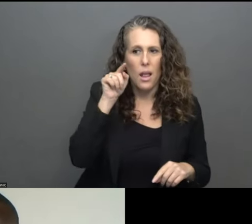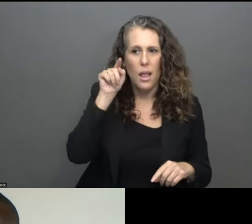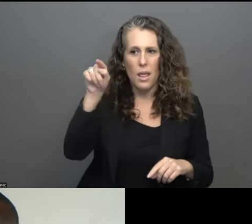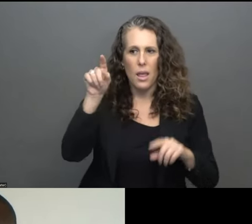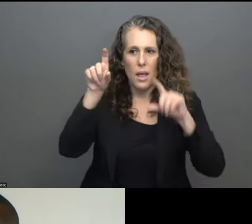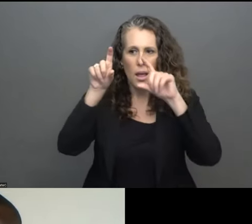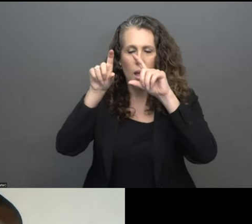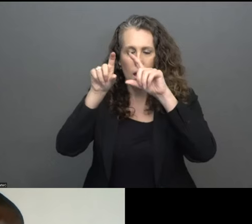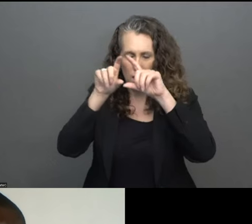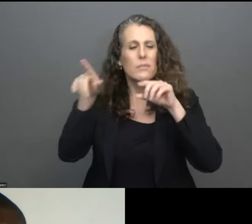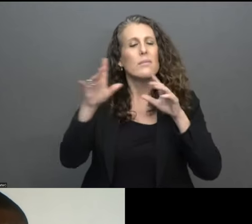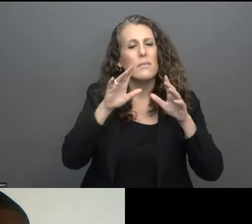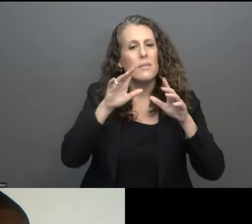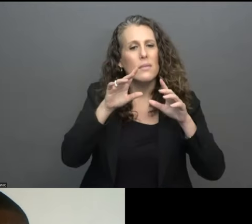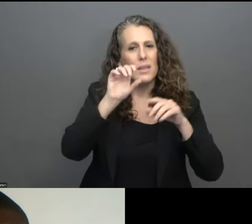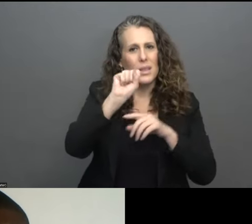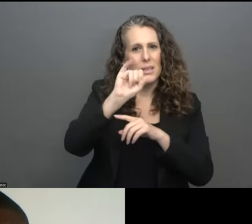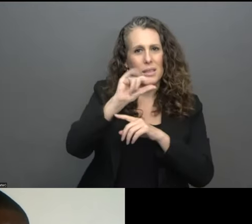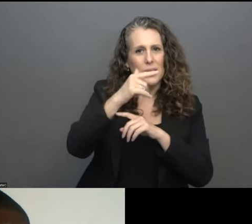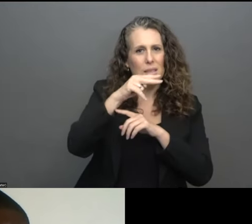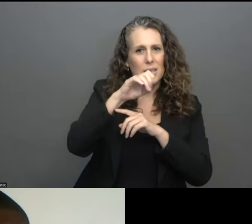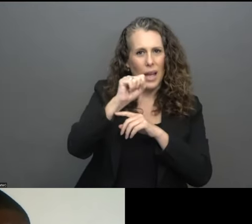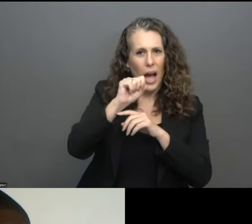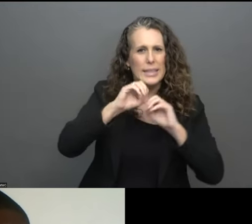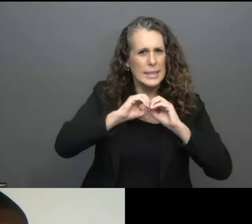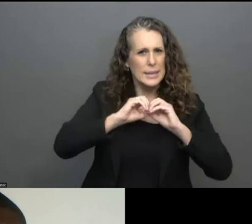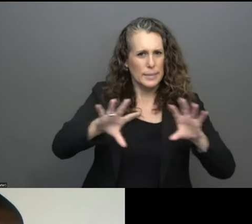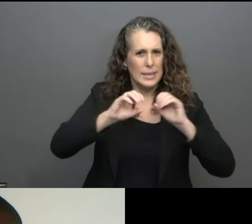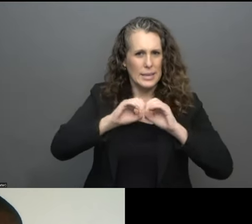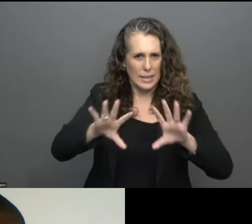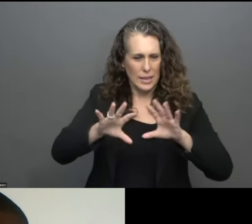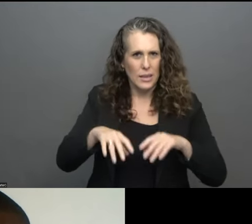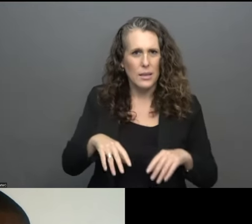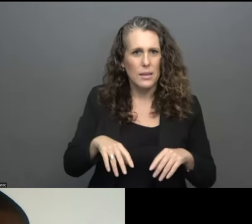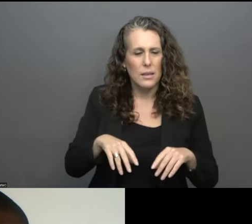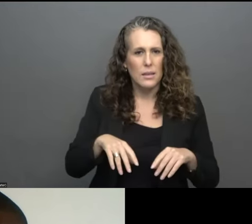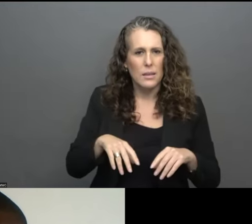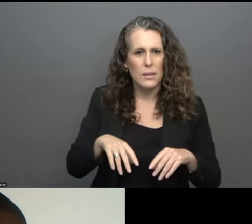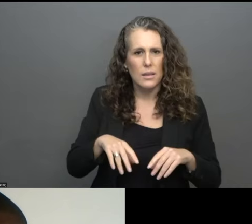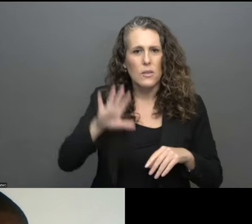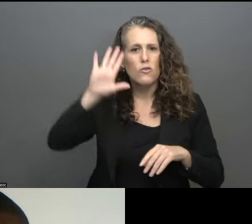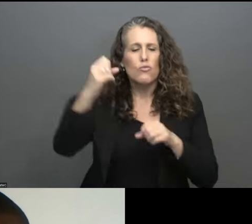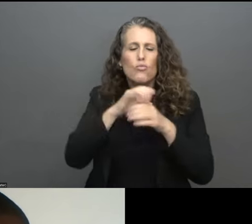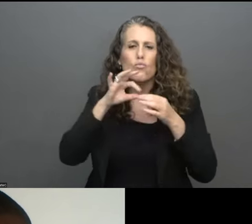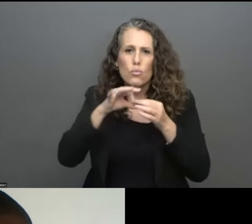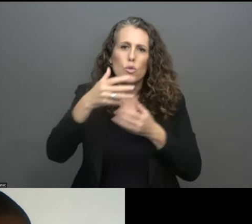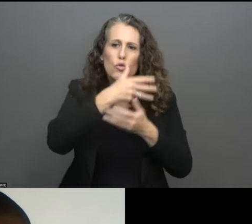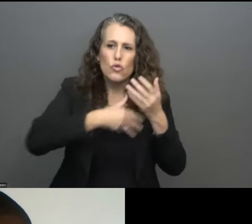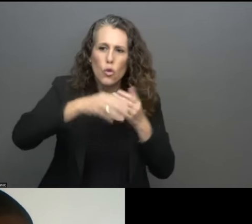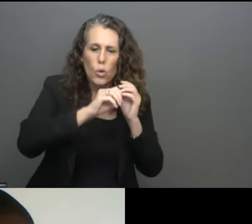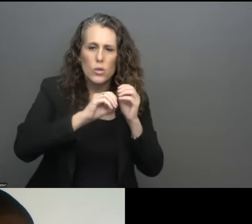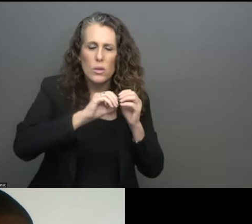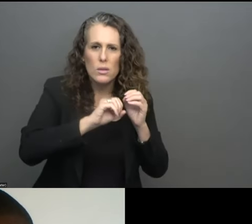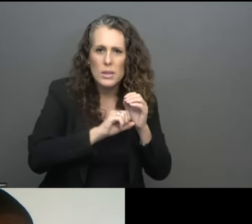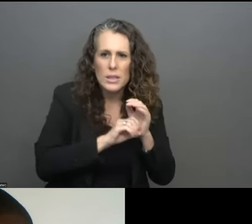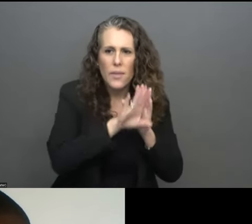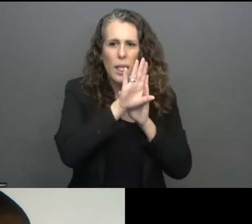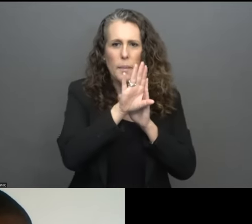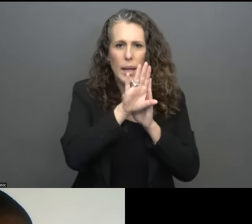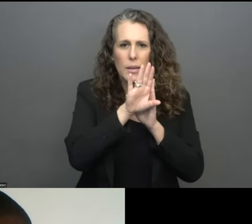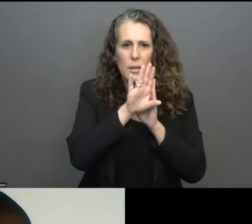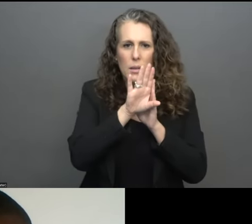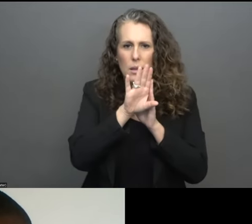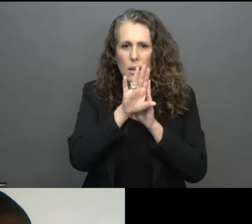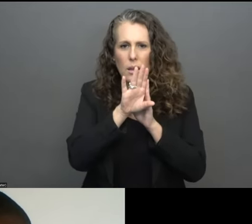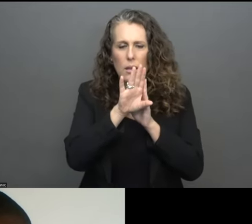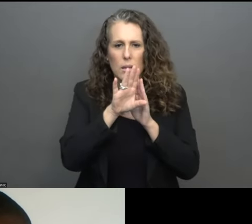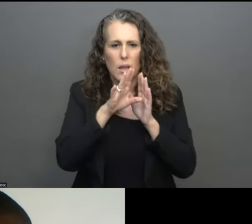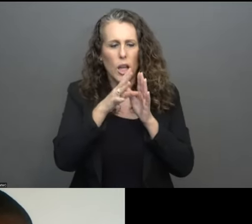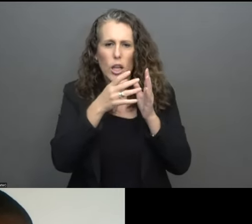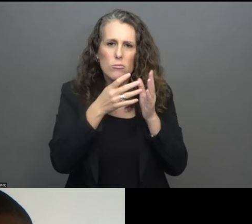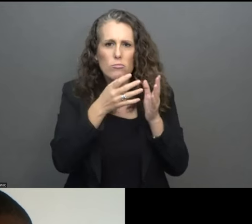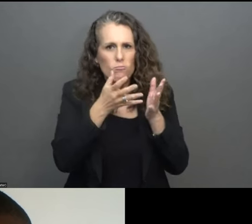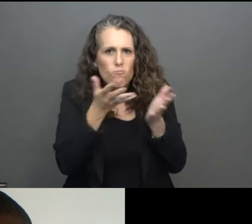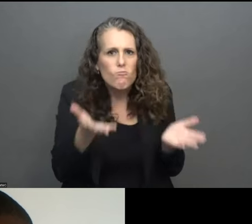socio political it alarm the person on the, on the cap john the vertical to Dr.